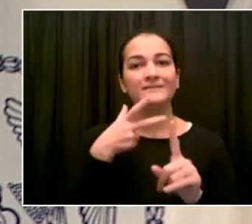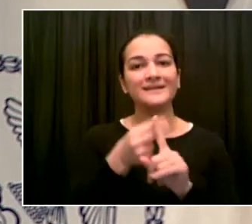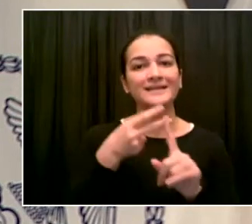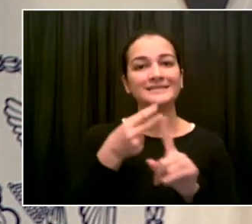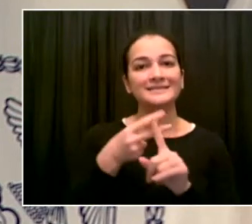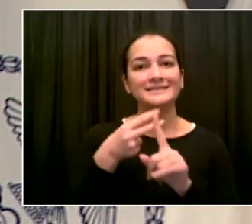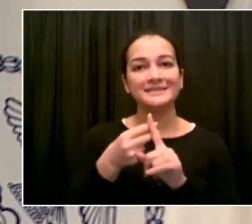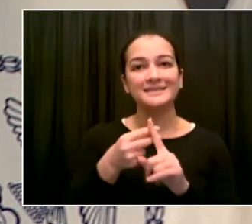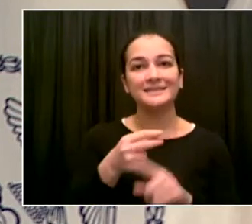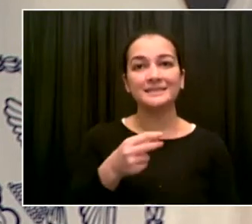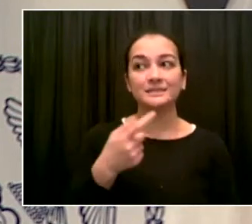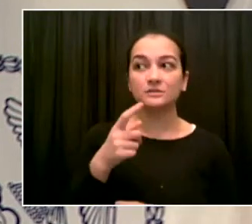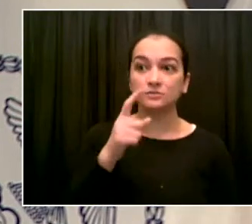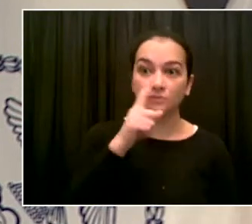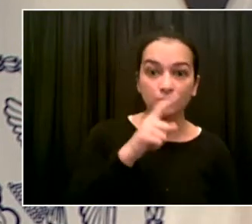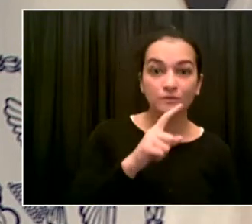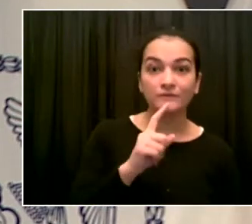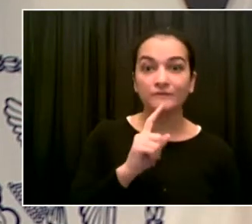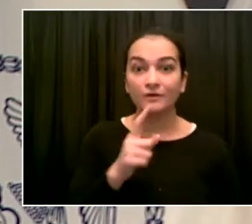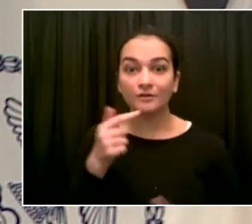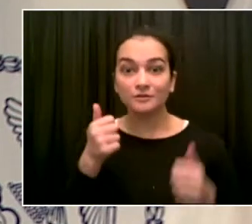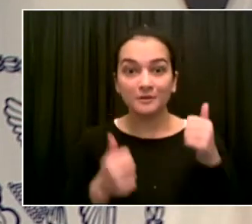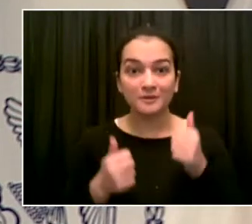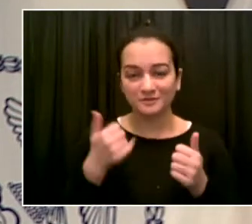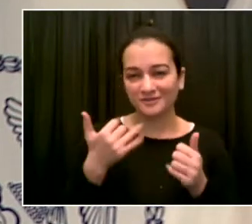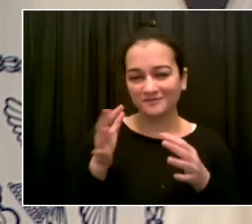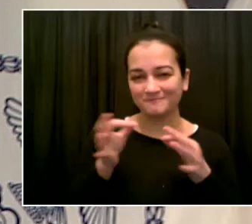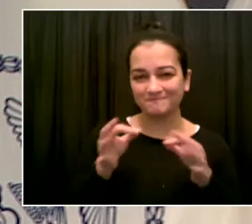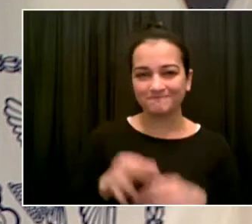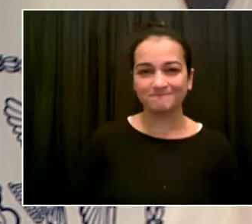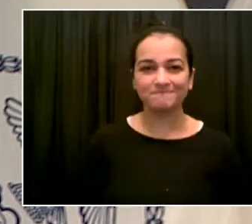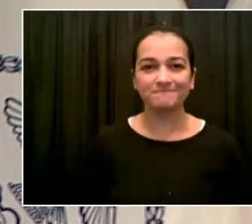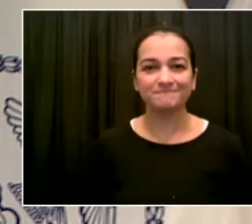SPANISH AND GOING BACK TO THE MYTHS WE WANT TO